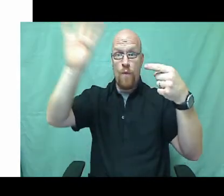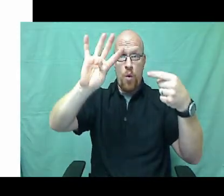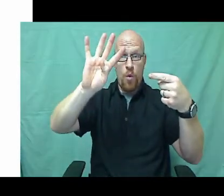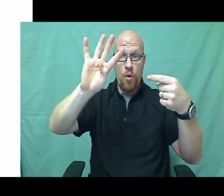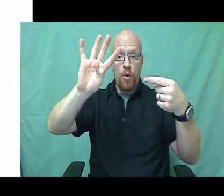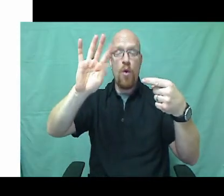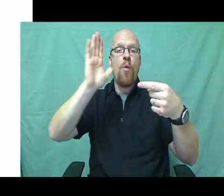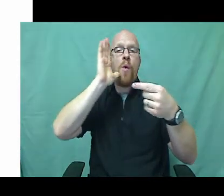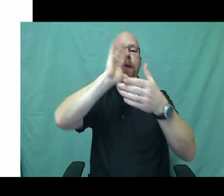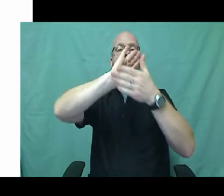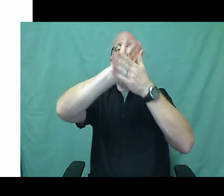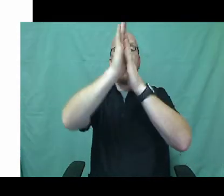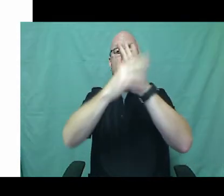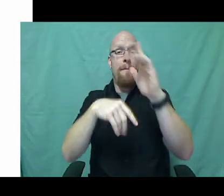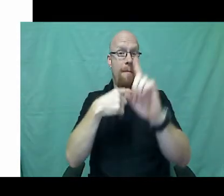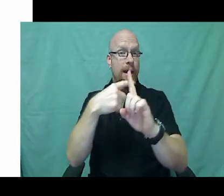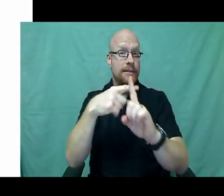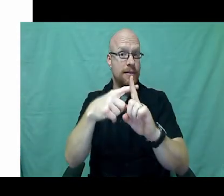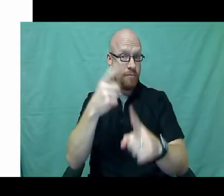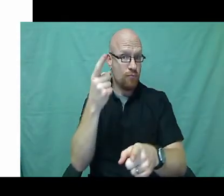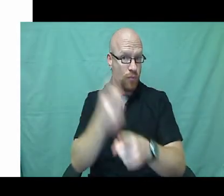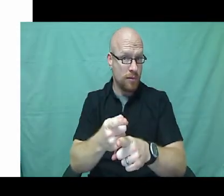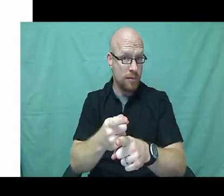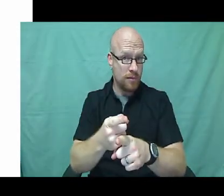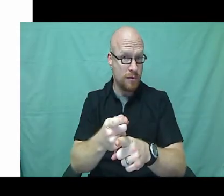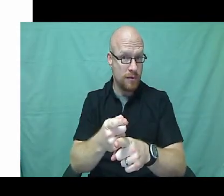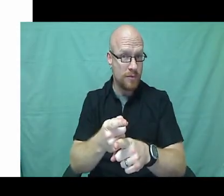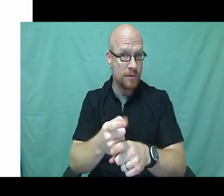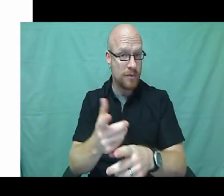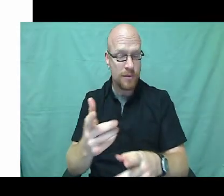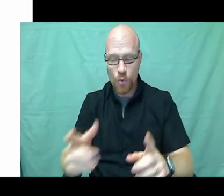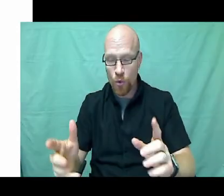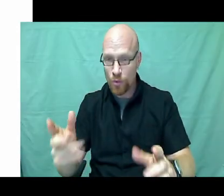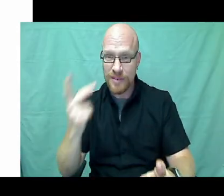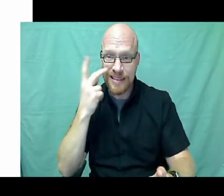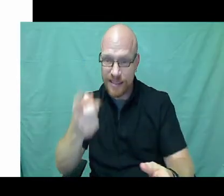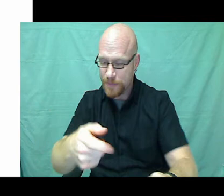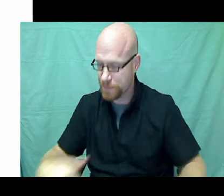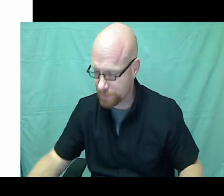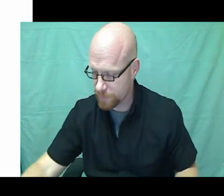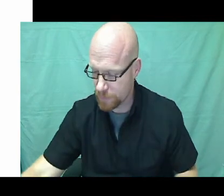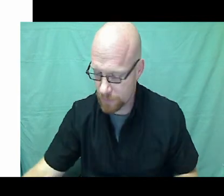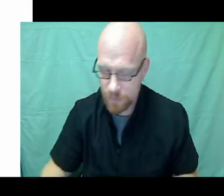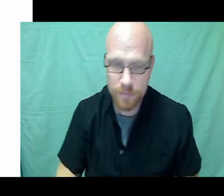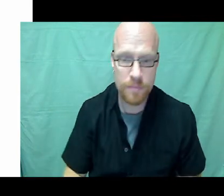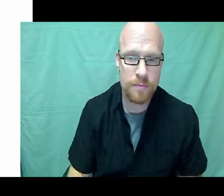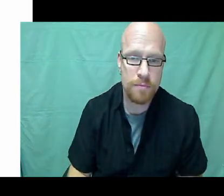So two to the fourth, it's a negative two to the fourth, it becomes a positive. So watch what happens next.